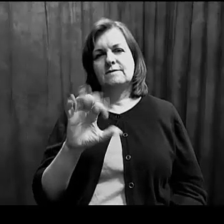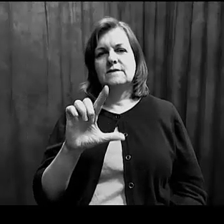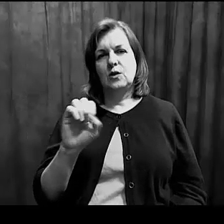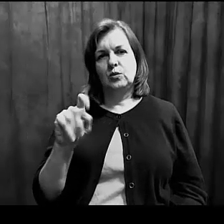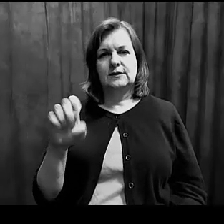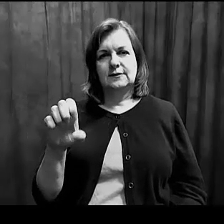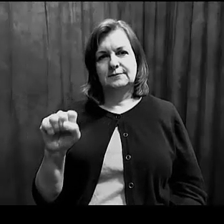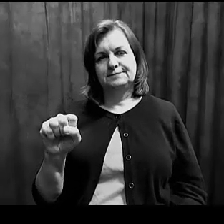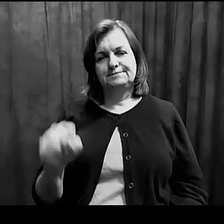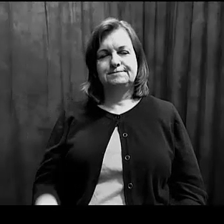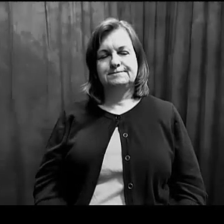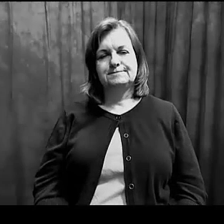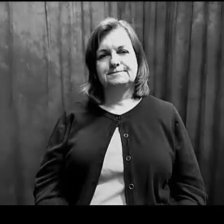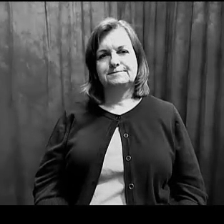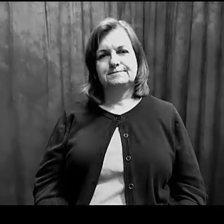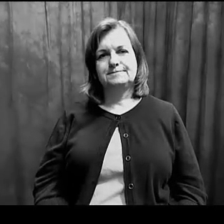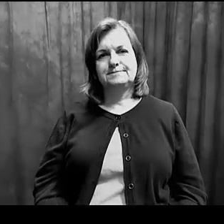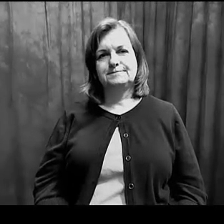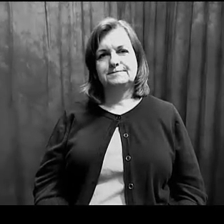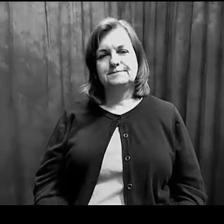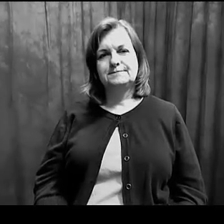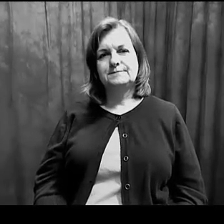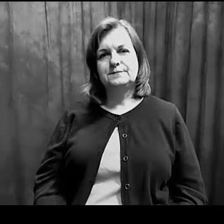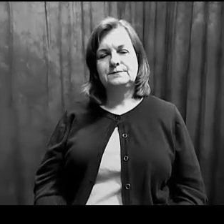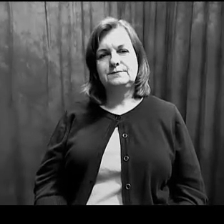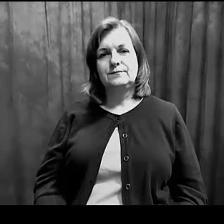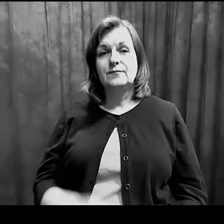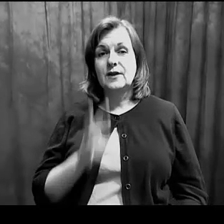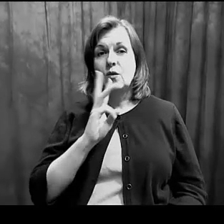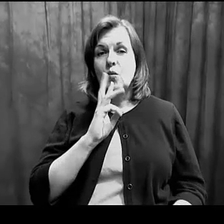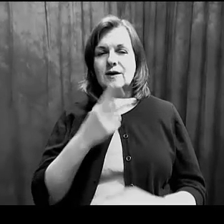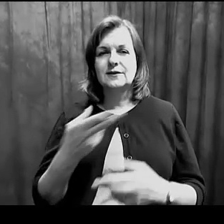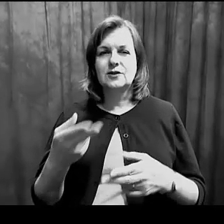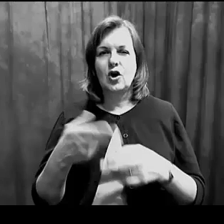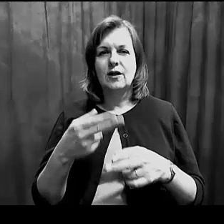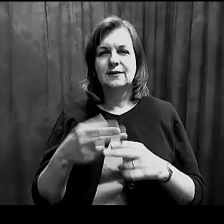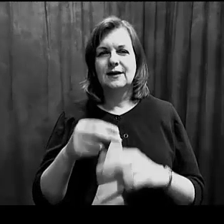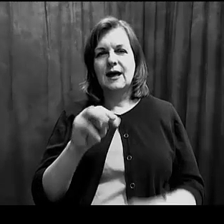ice floats